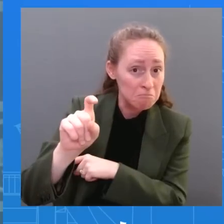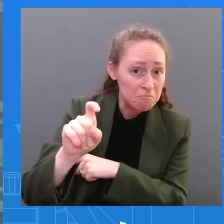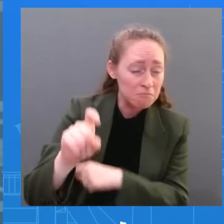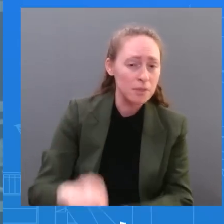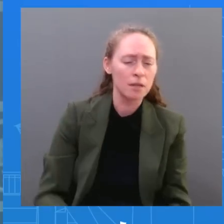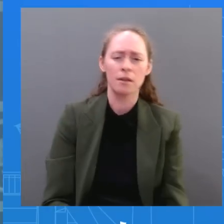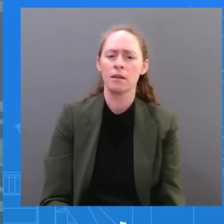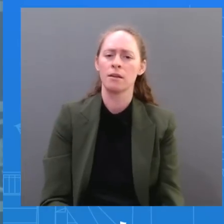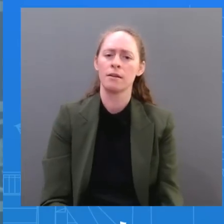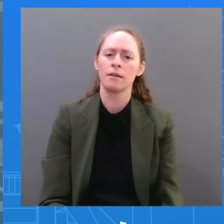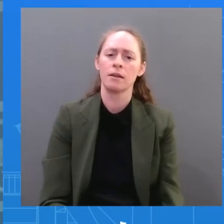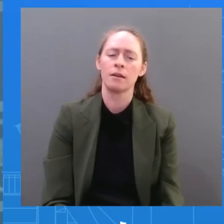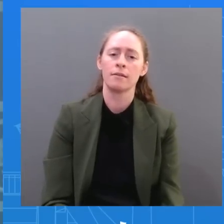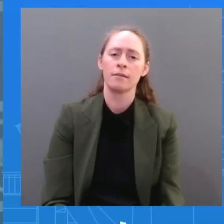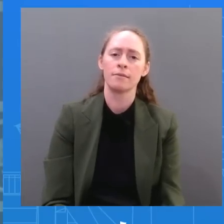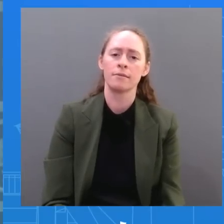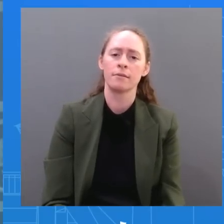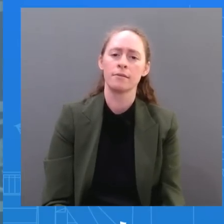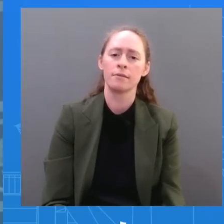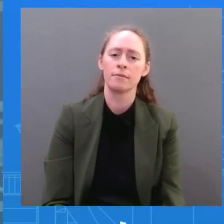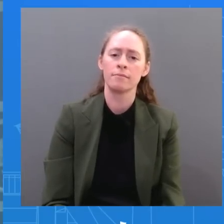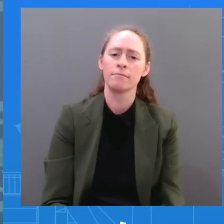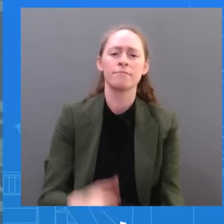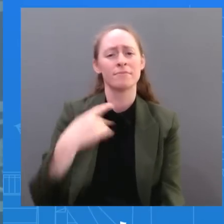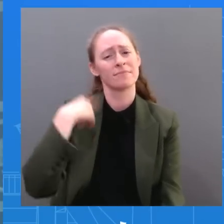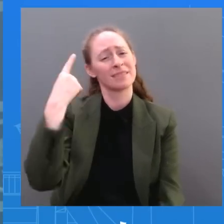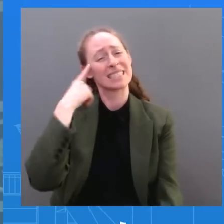is to work with Congress as it comes through the federal level.